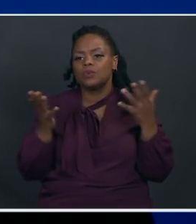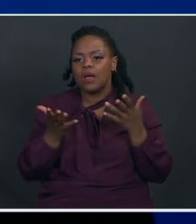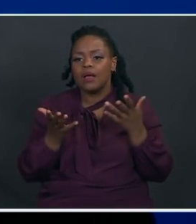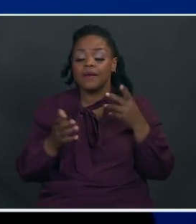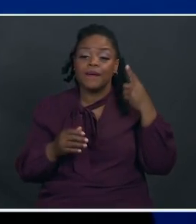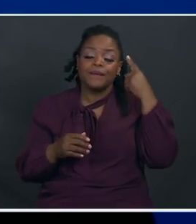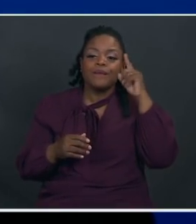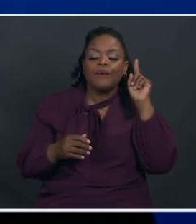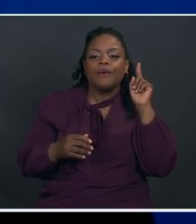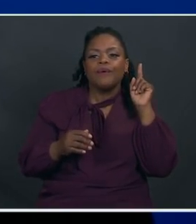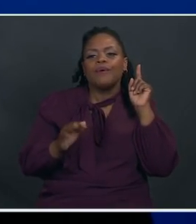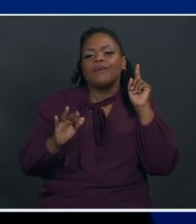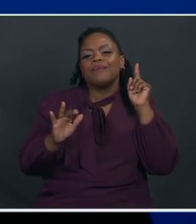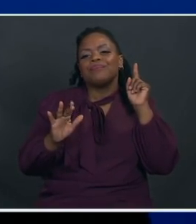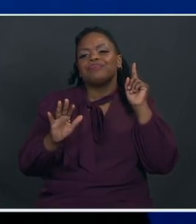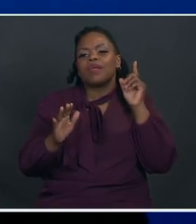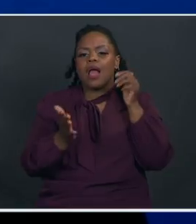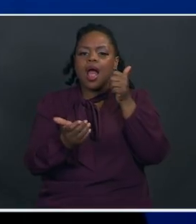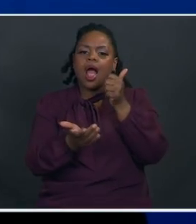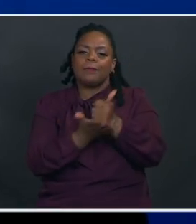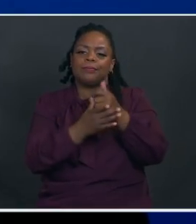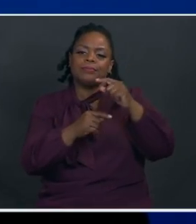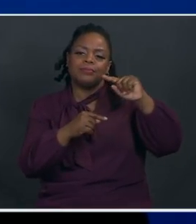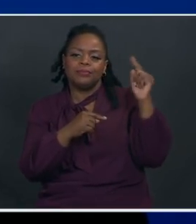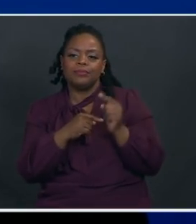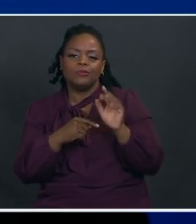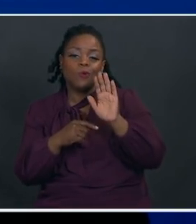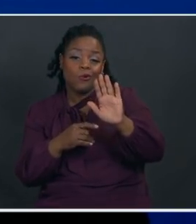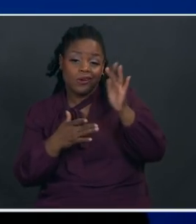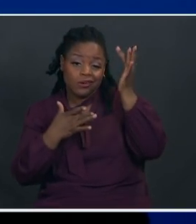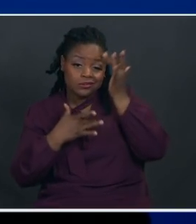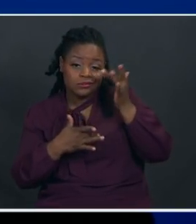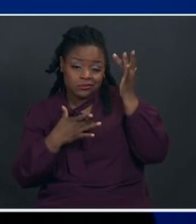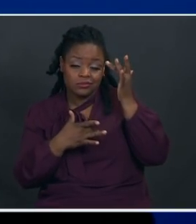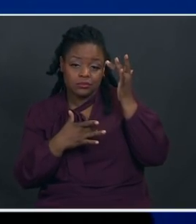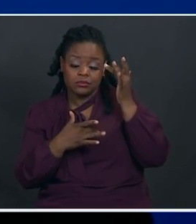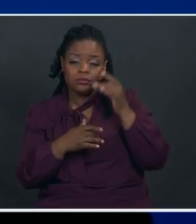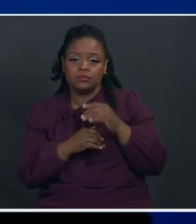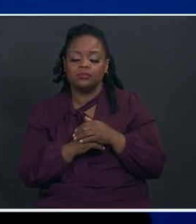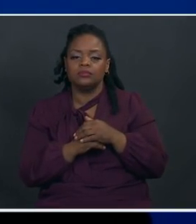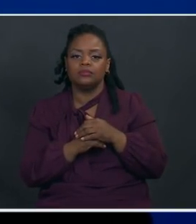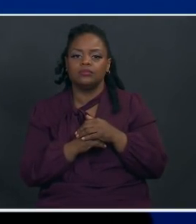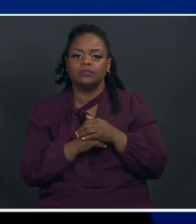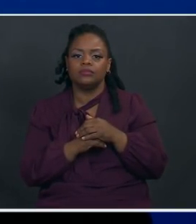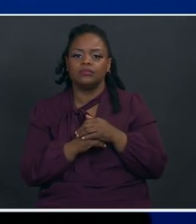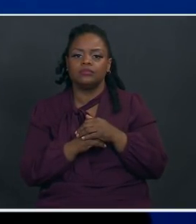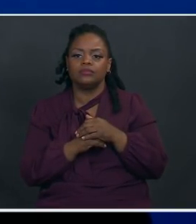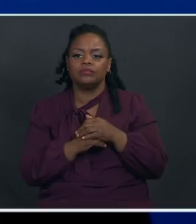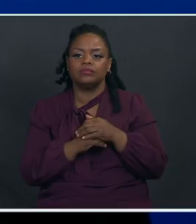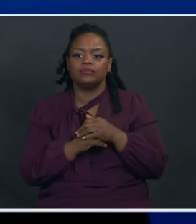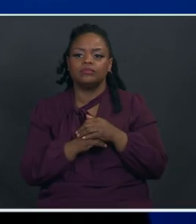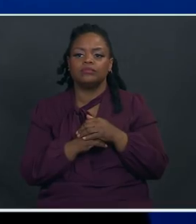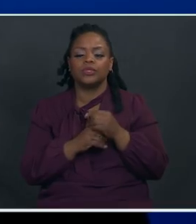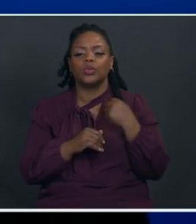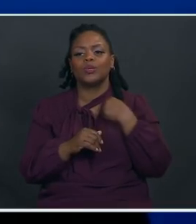and therapeutics for early and moderate disease. But also buried in that is targeting the virus itself